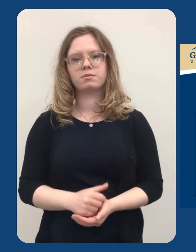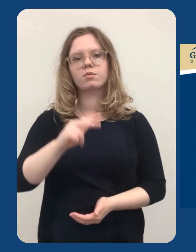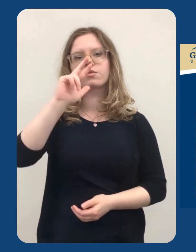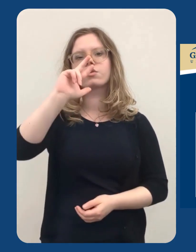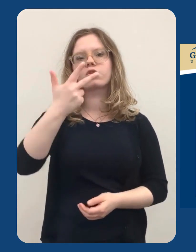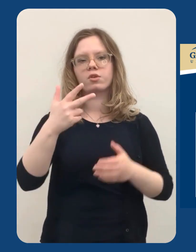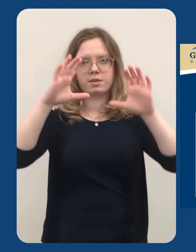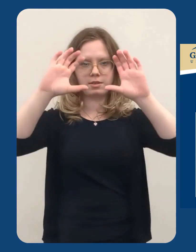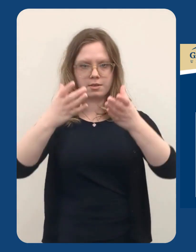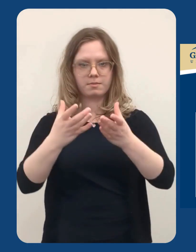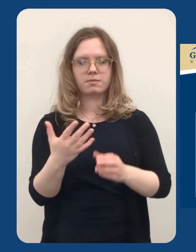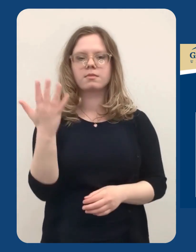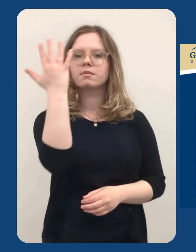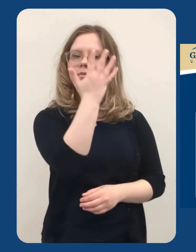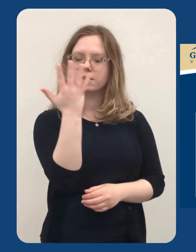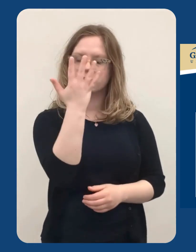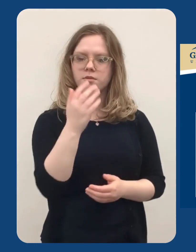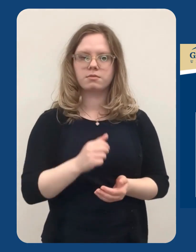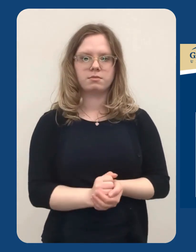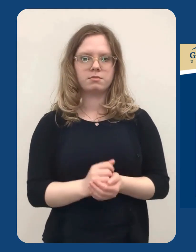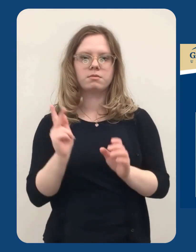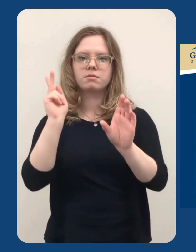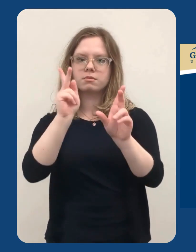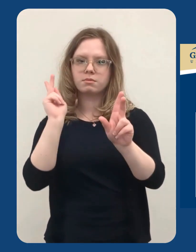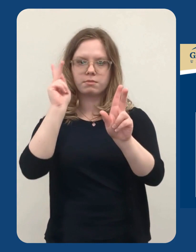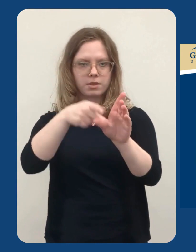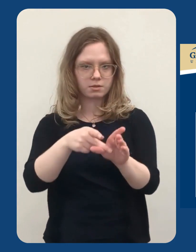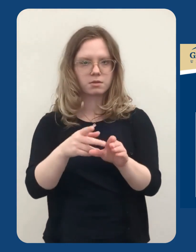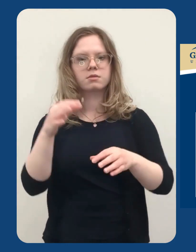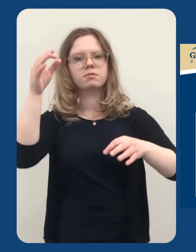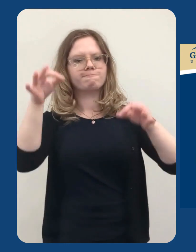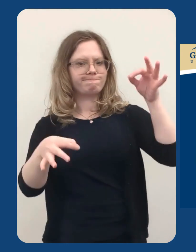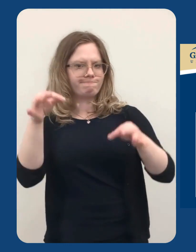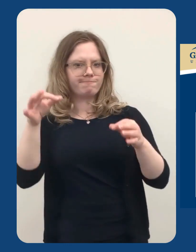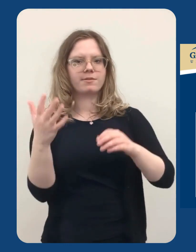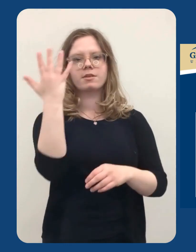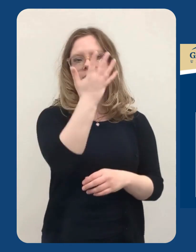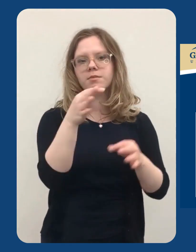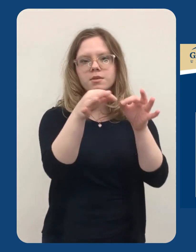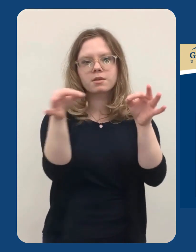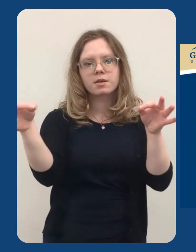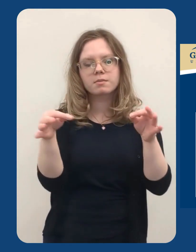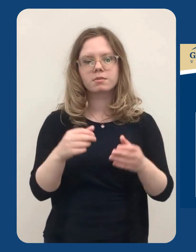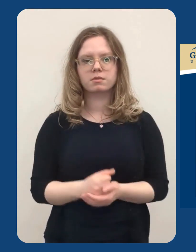3) Appearance: Participants judged the appearance of the captions.